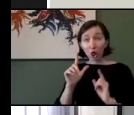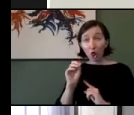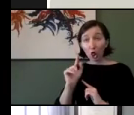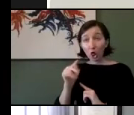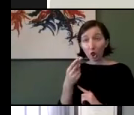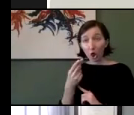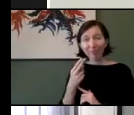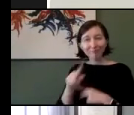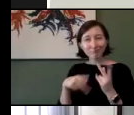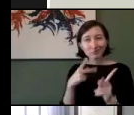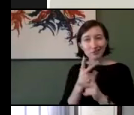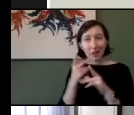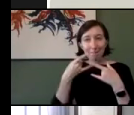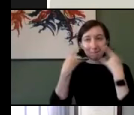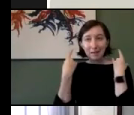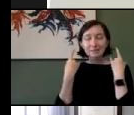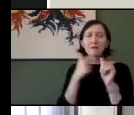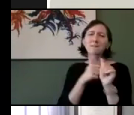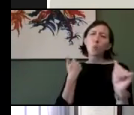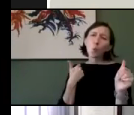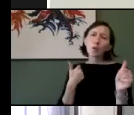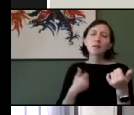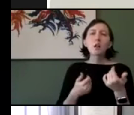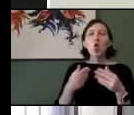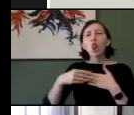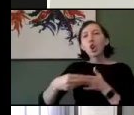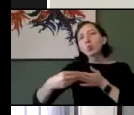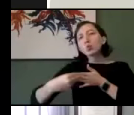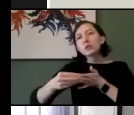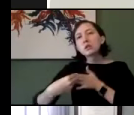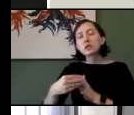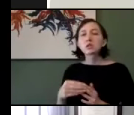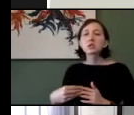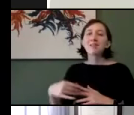We want to stay away from loosely woven fabrics.